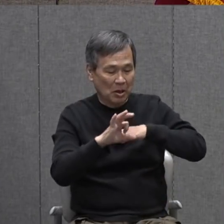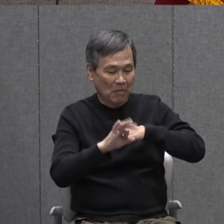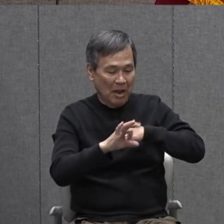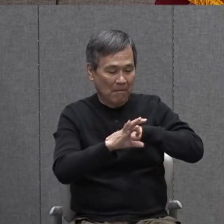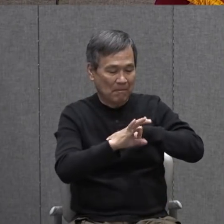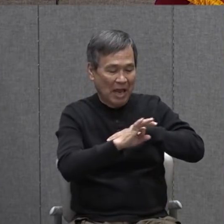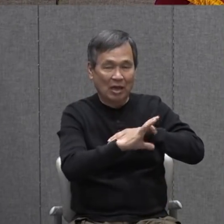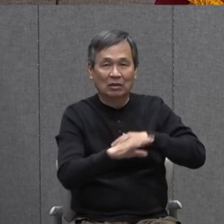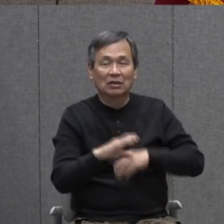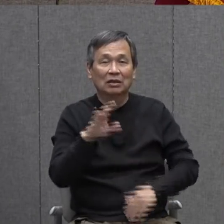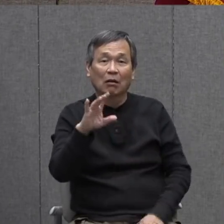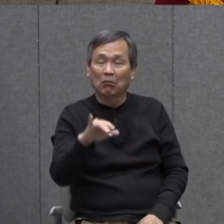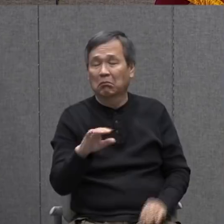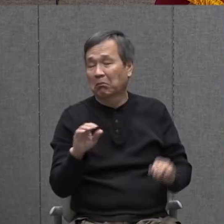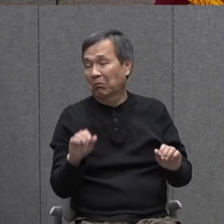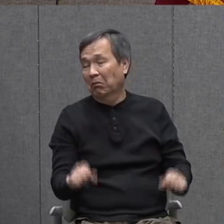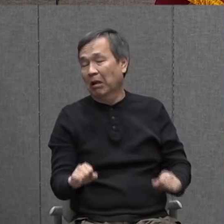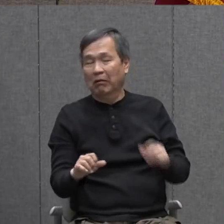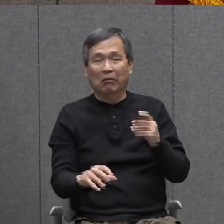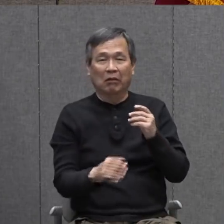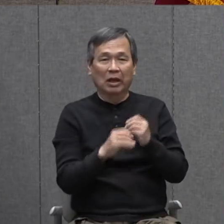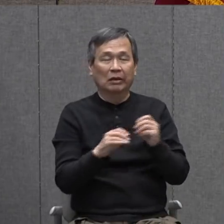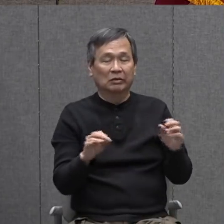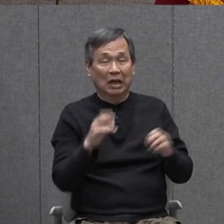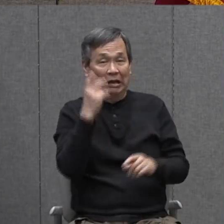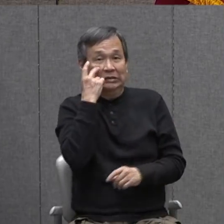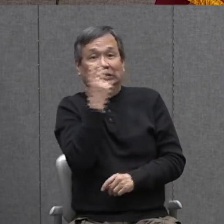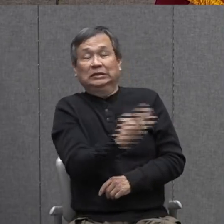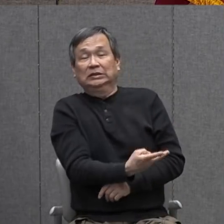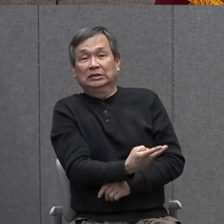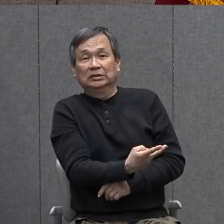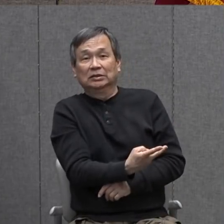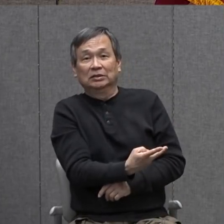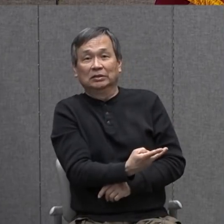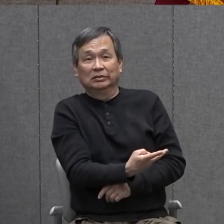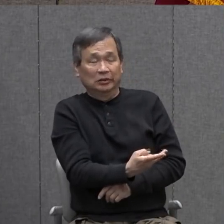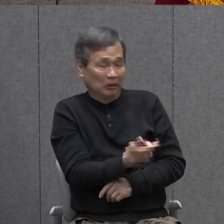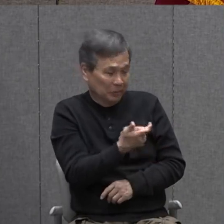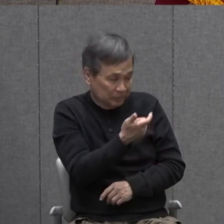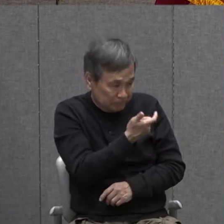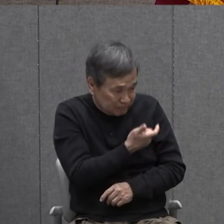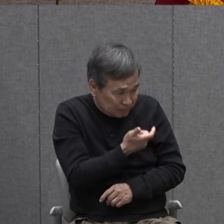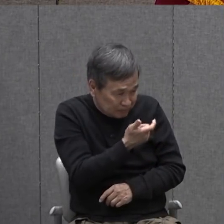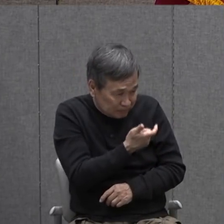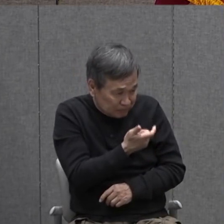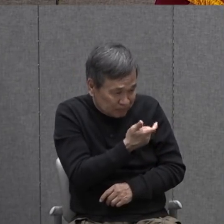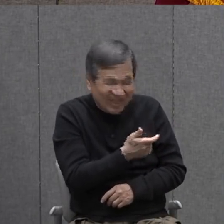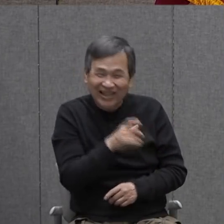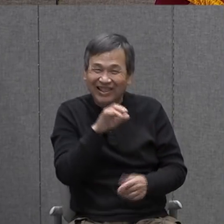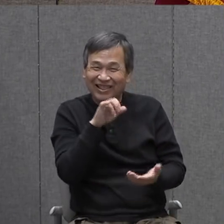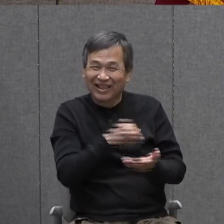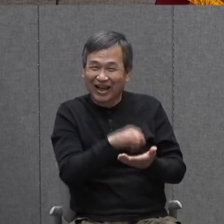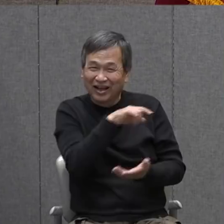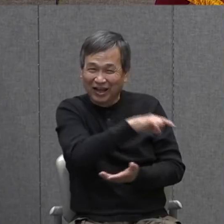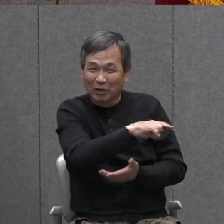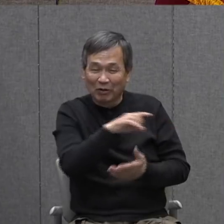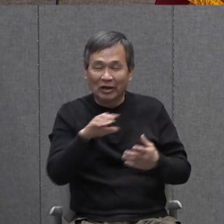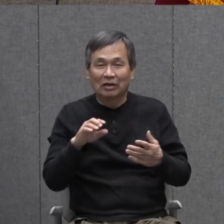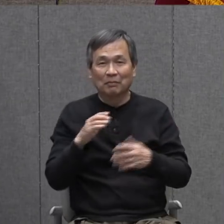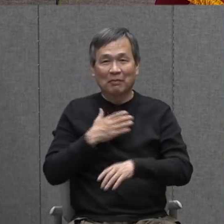because that's something that I am observing, these little circles. And then I see how I have my shoelaces